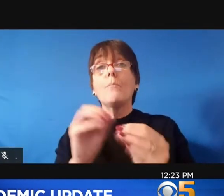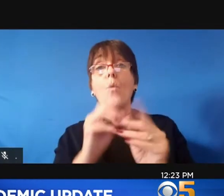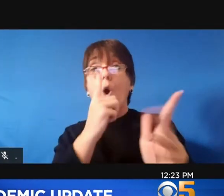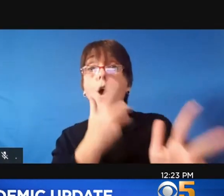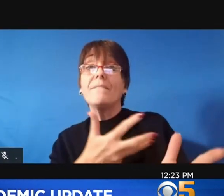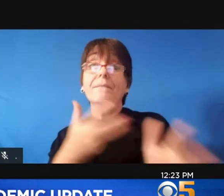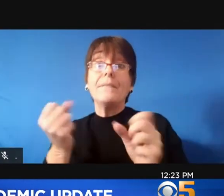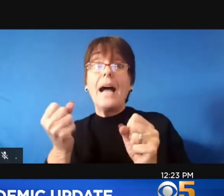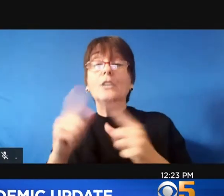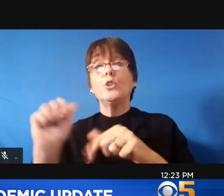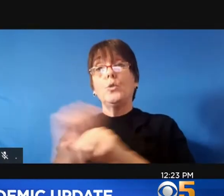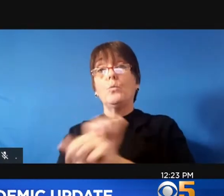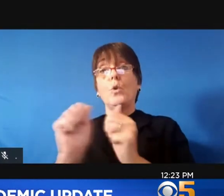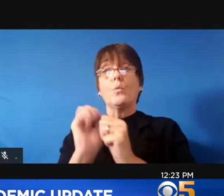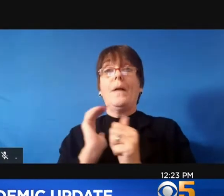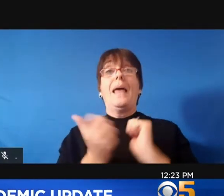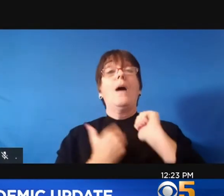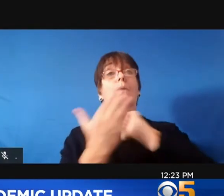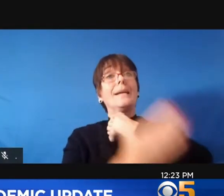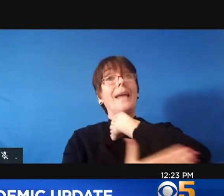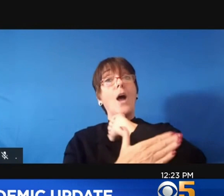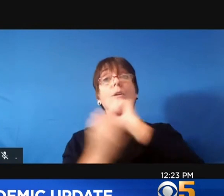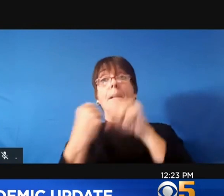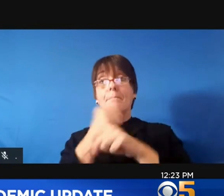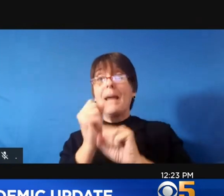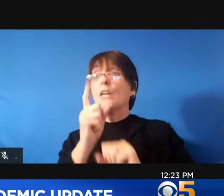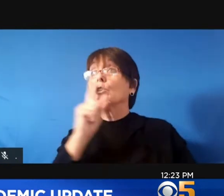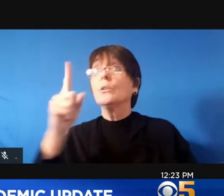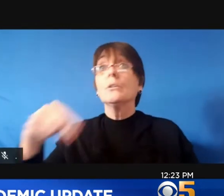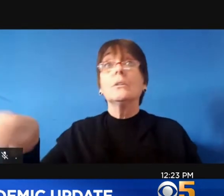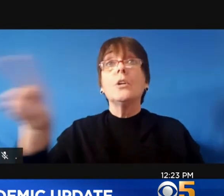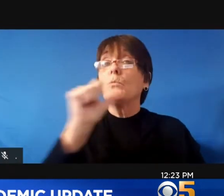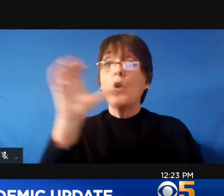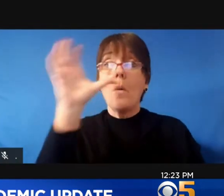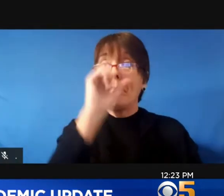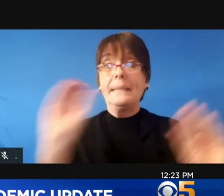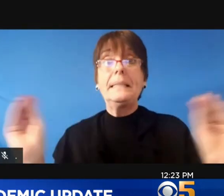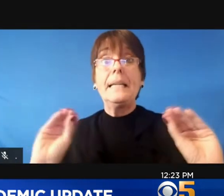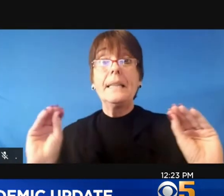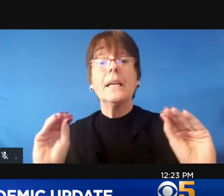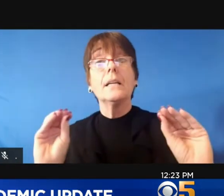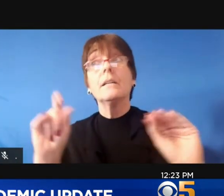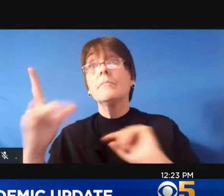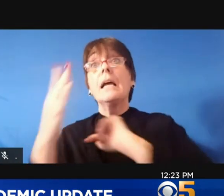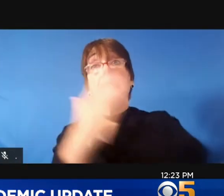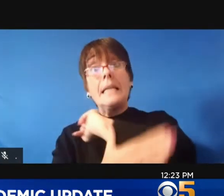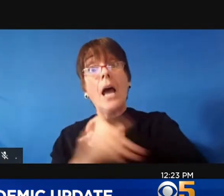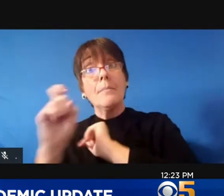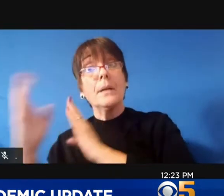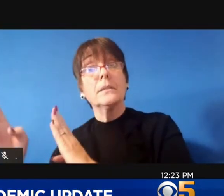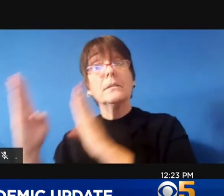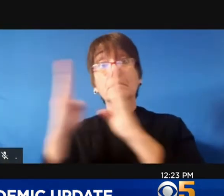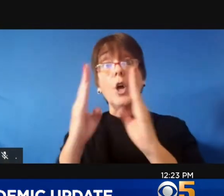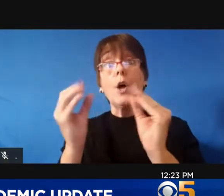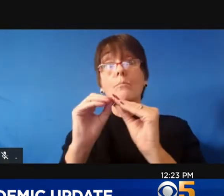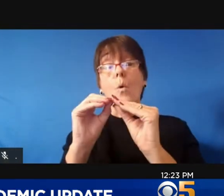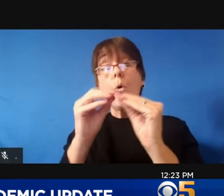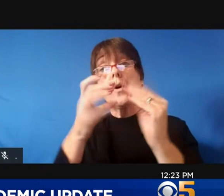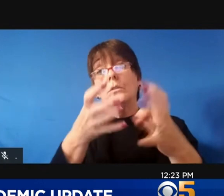GENERALLY MORE TRANSMISSION AND MORE COMMUNITY TRANSMISSION, WE ARE QUICKER TO WORK WITH OUR